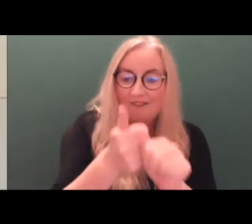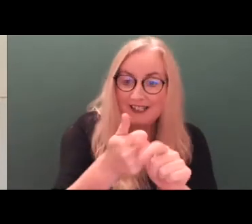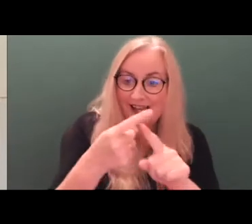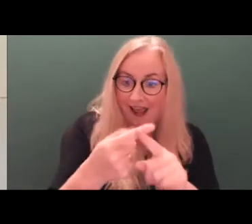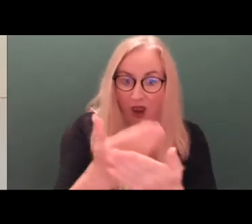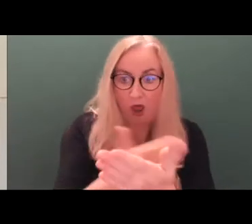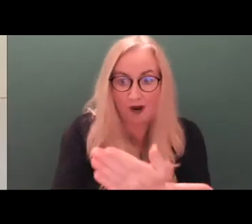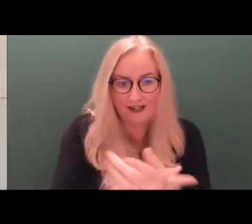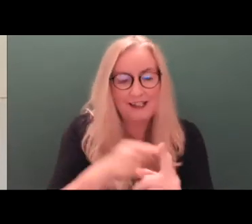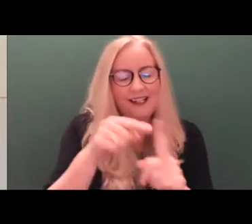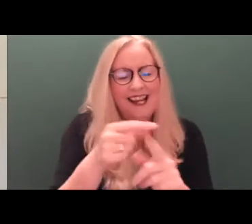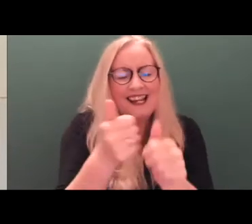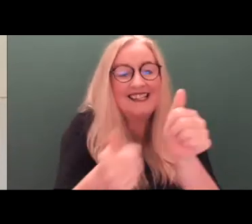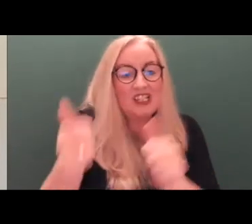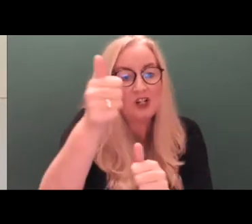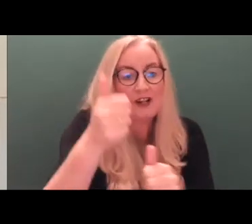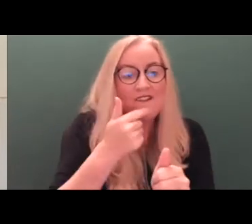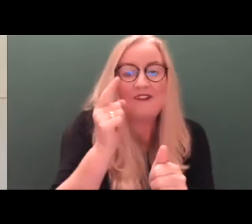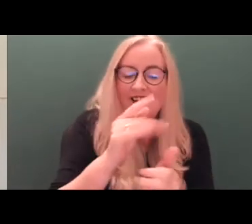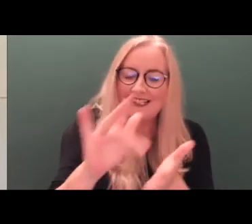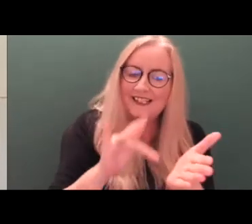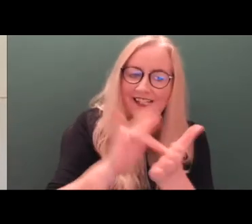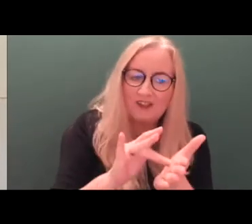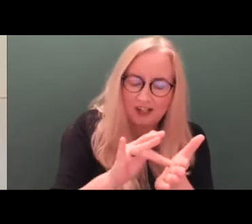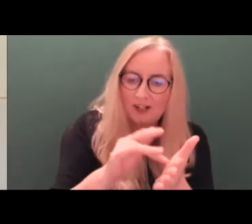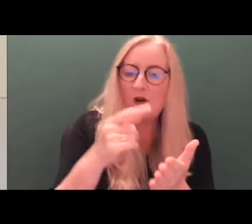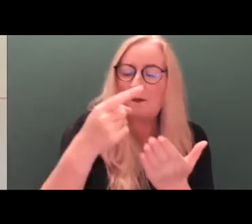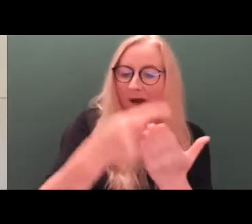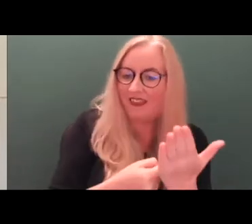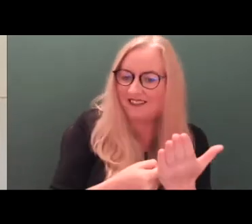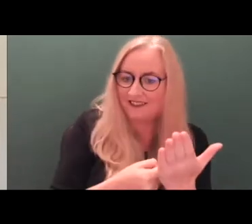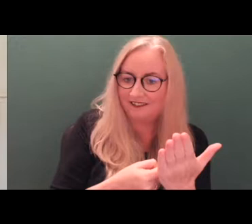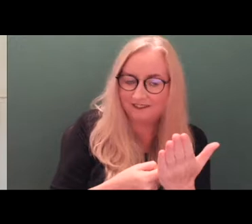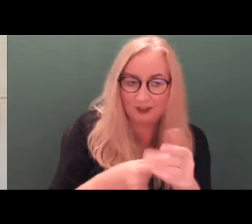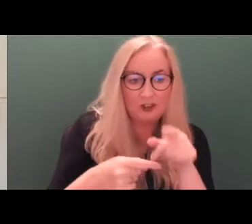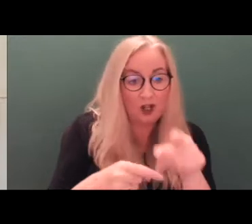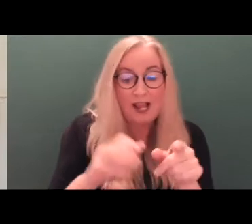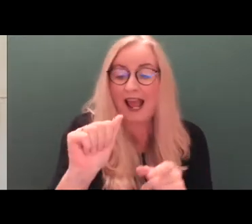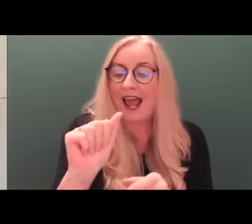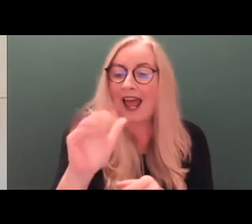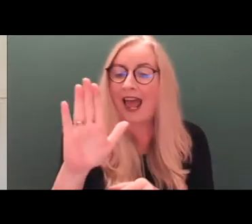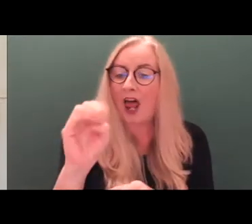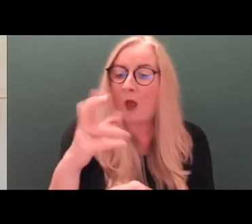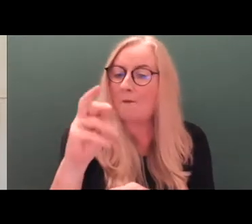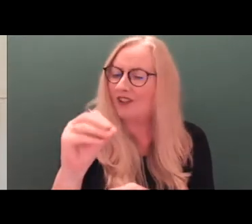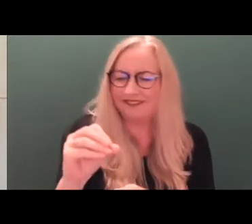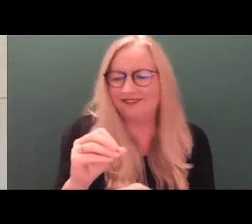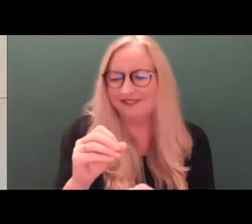a senior advisor at the centre for inclusive policy. Alberto is no stranger to these shores